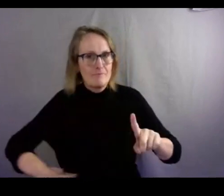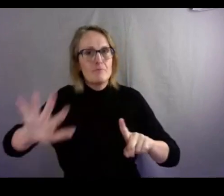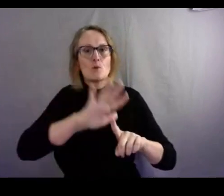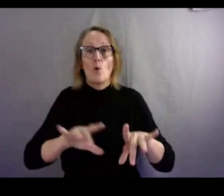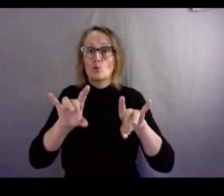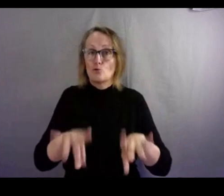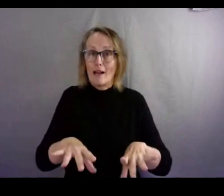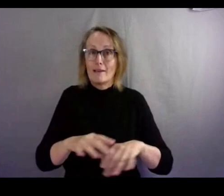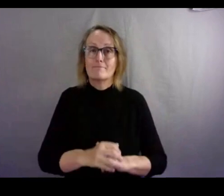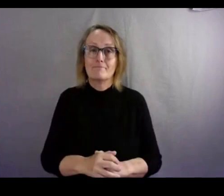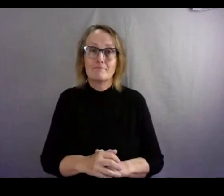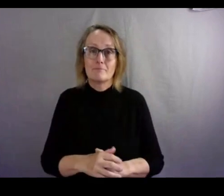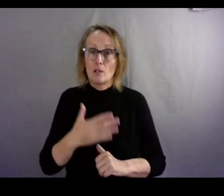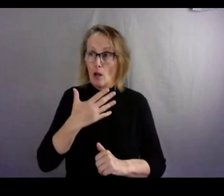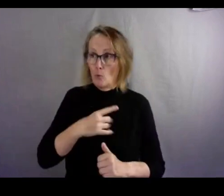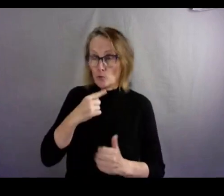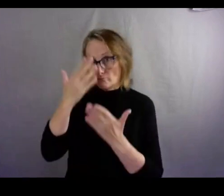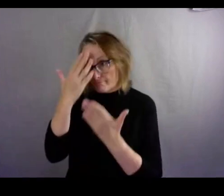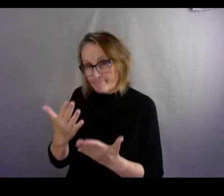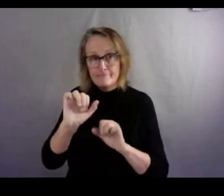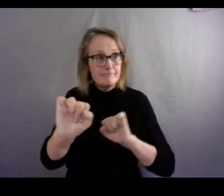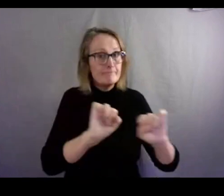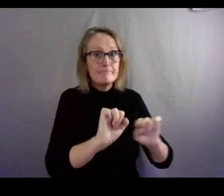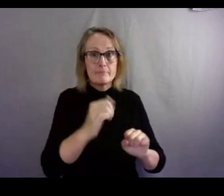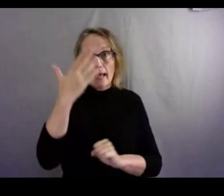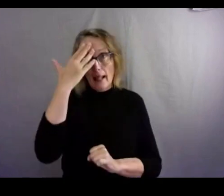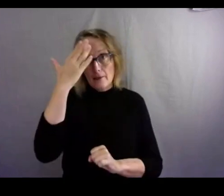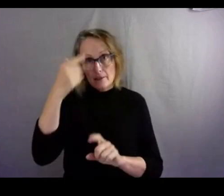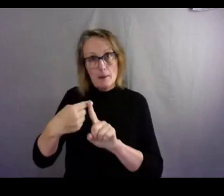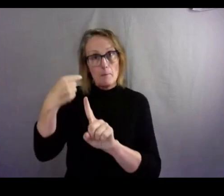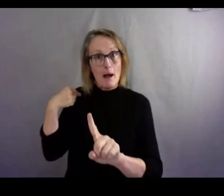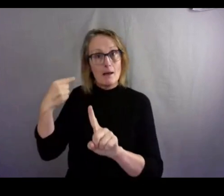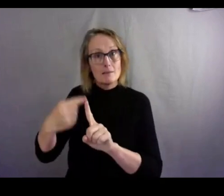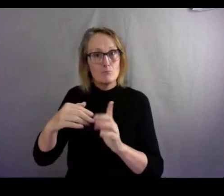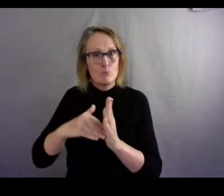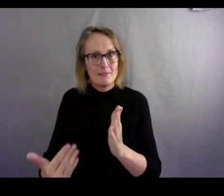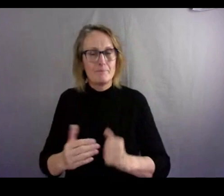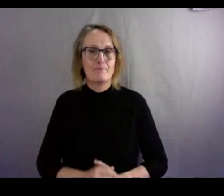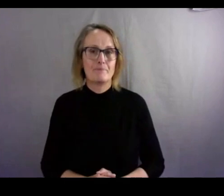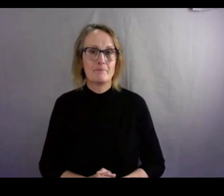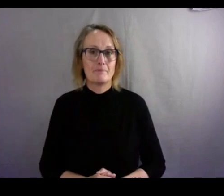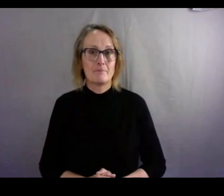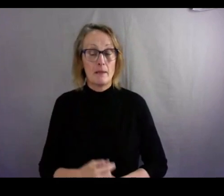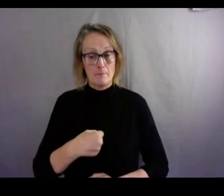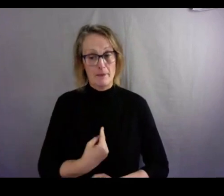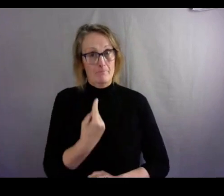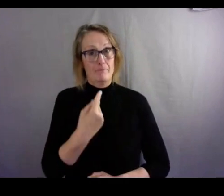and pay my respect to their elders both past and present. I'm actually one of many Ngunnawal elders that have the cultural responsibility